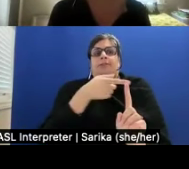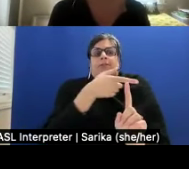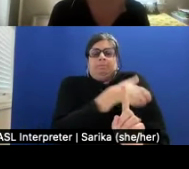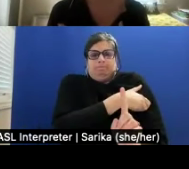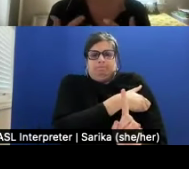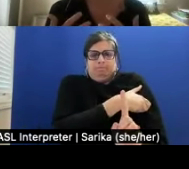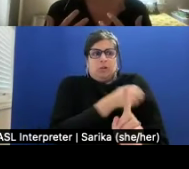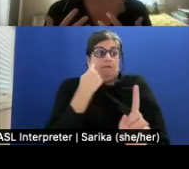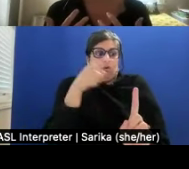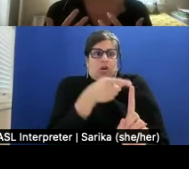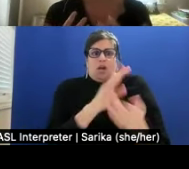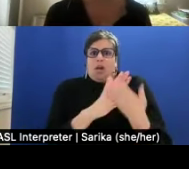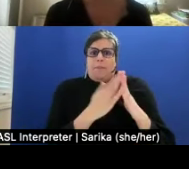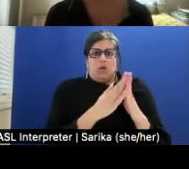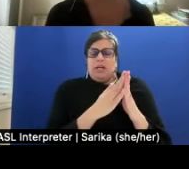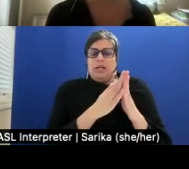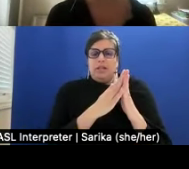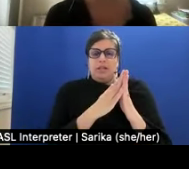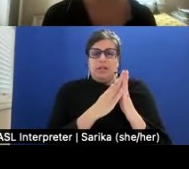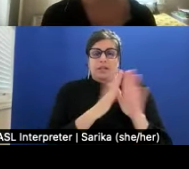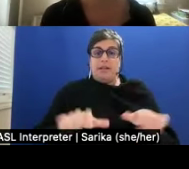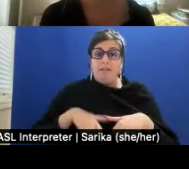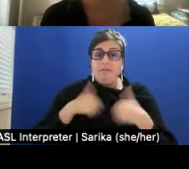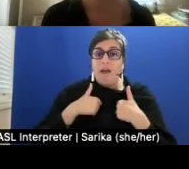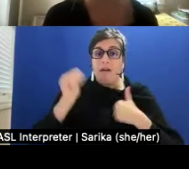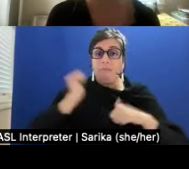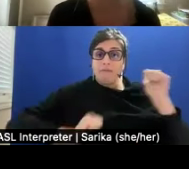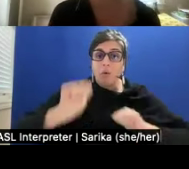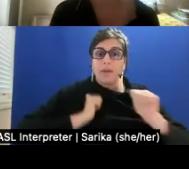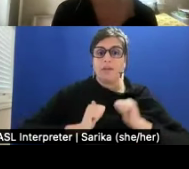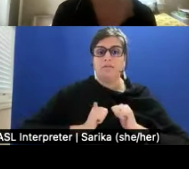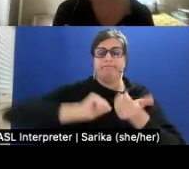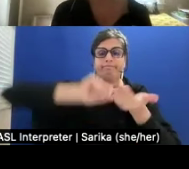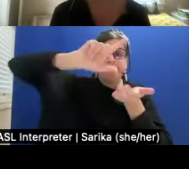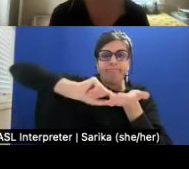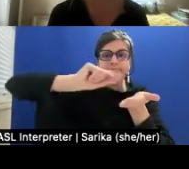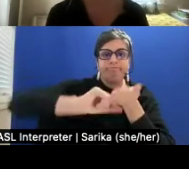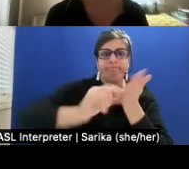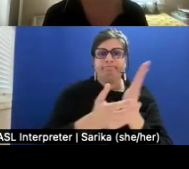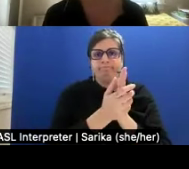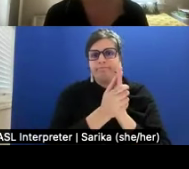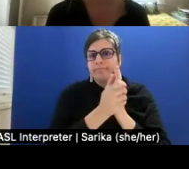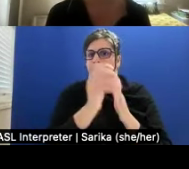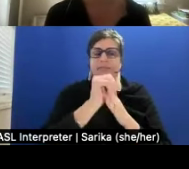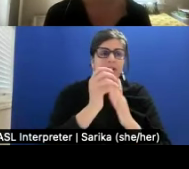So they are live performances, they are printed manuals, they are installations or a podcast